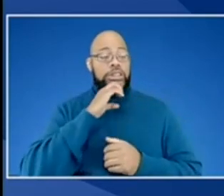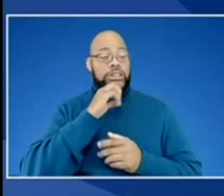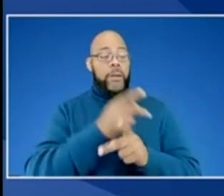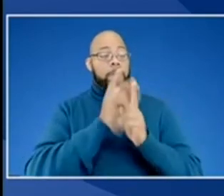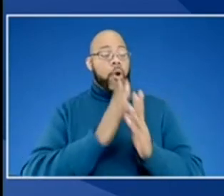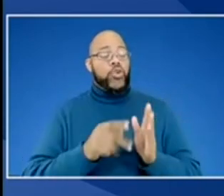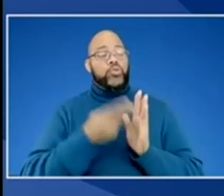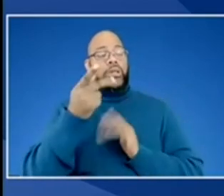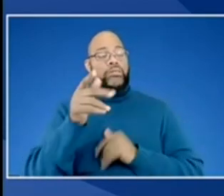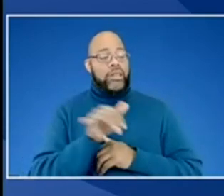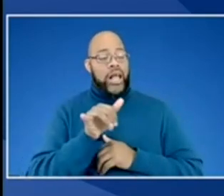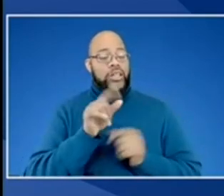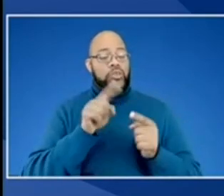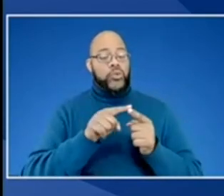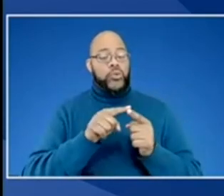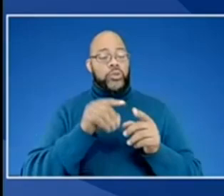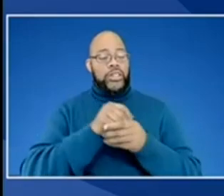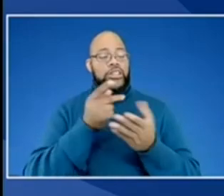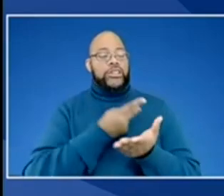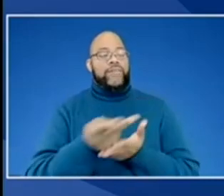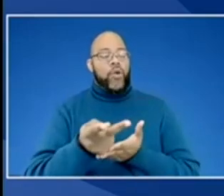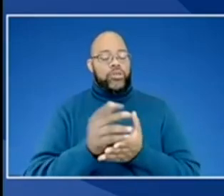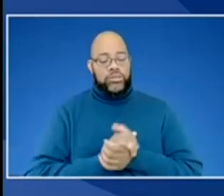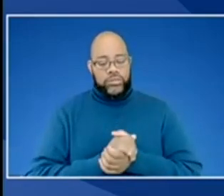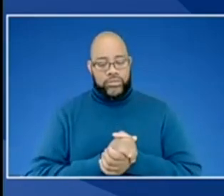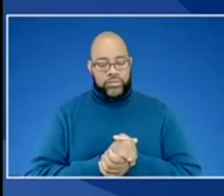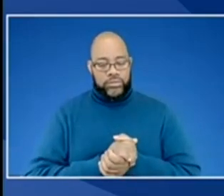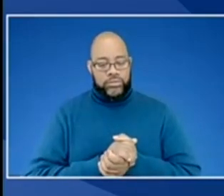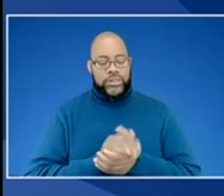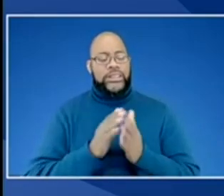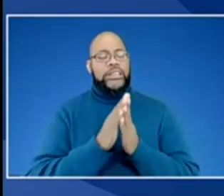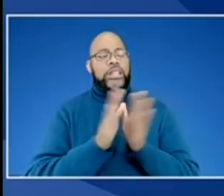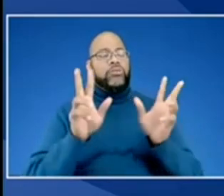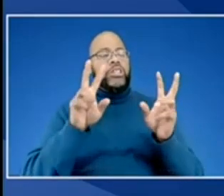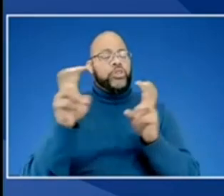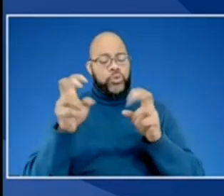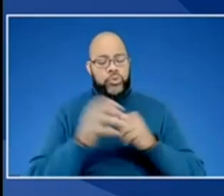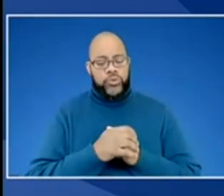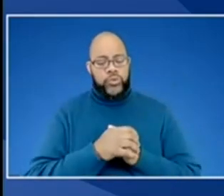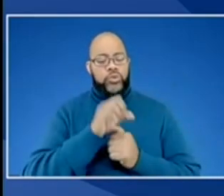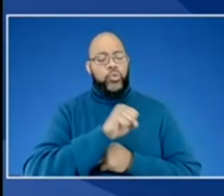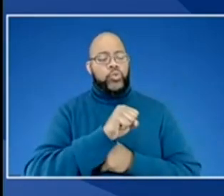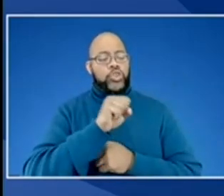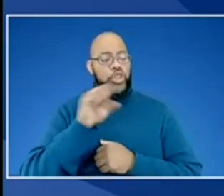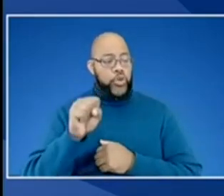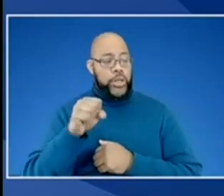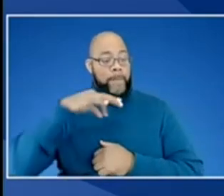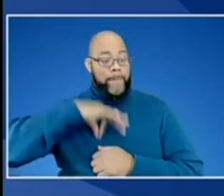likely to be in default. As a general matter, Social Security benefits are beyond the reach of